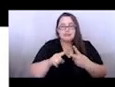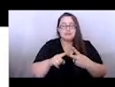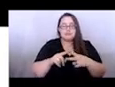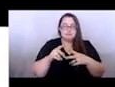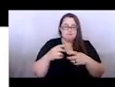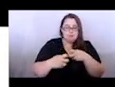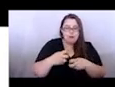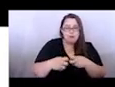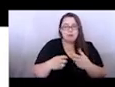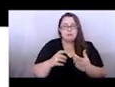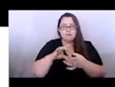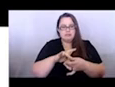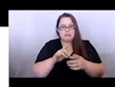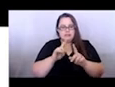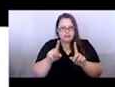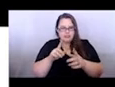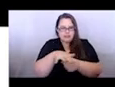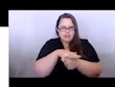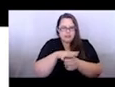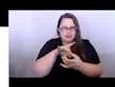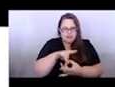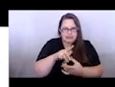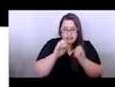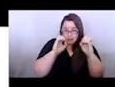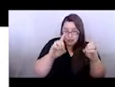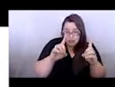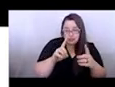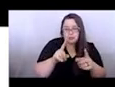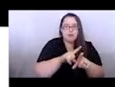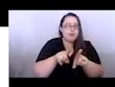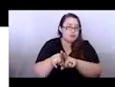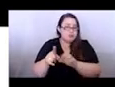areas in regards to their education, but sometimes in their personal lives as well.